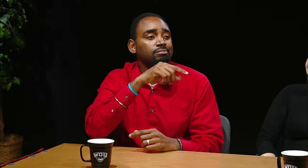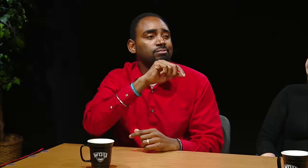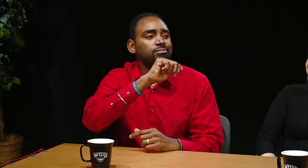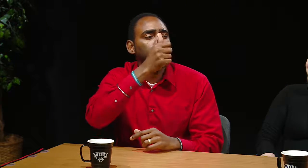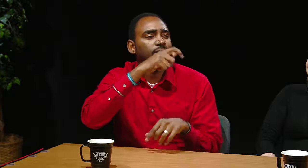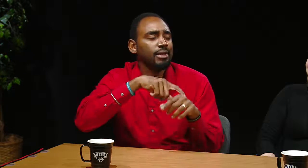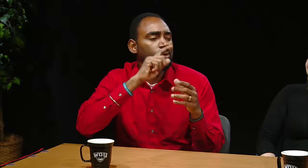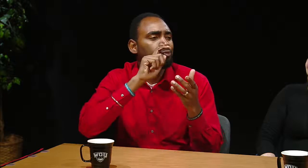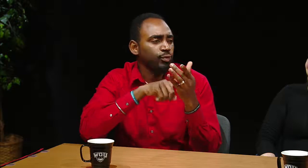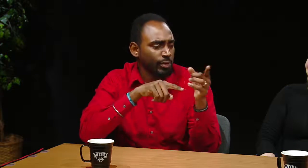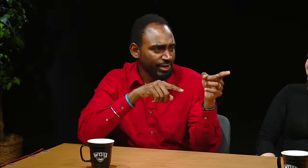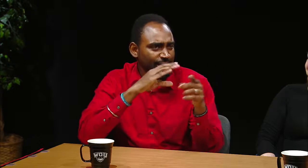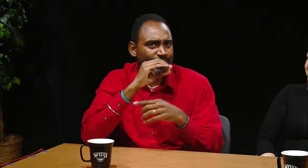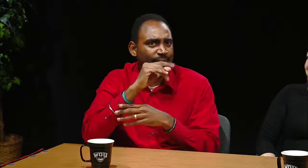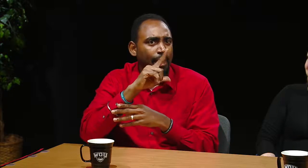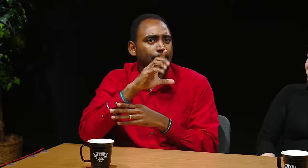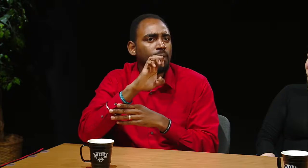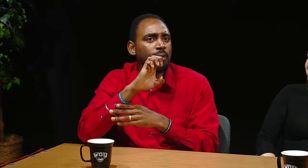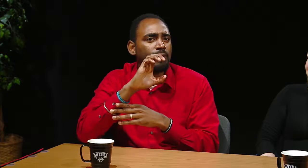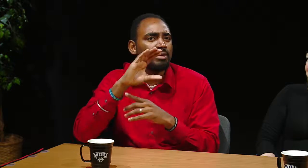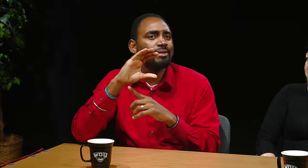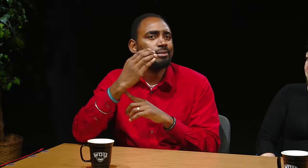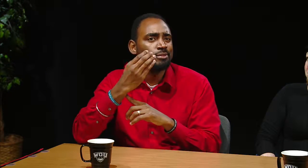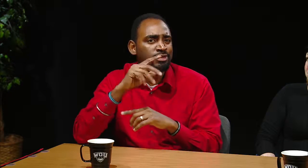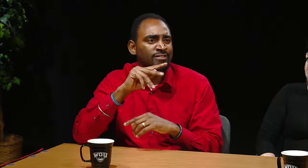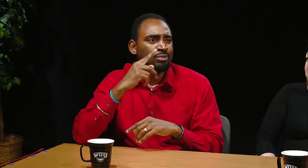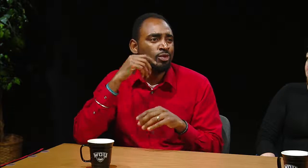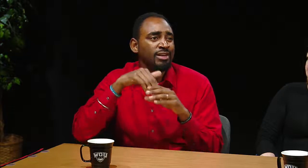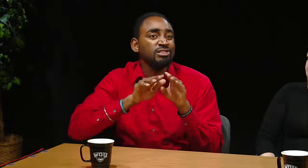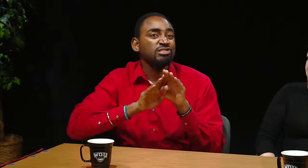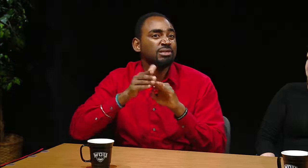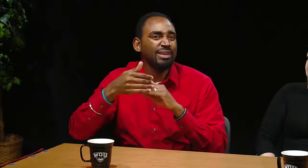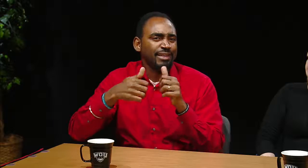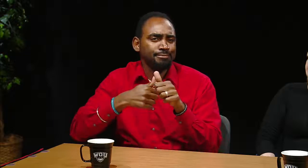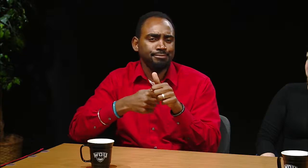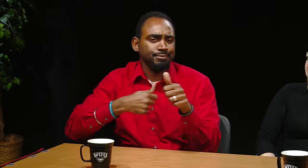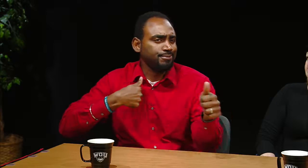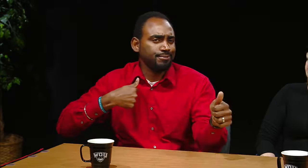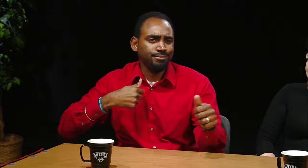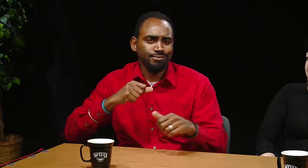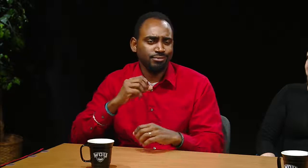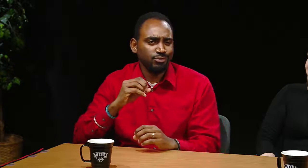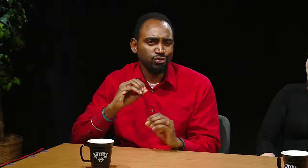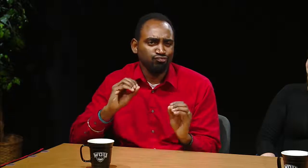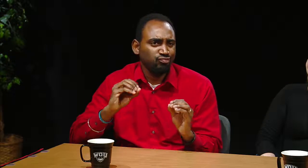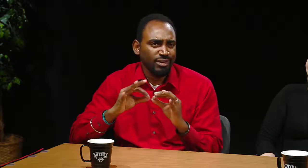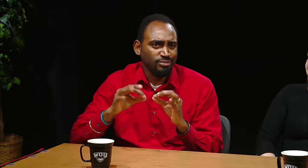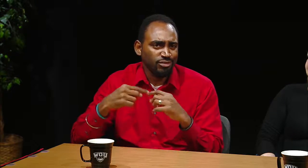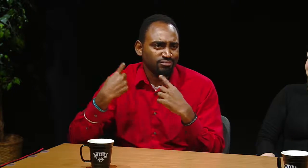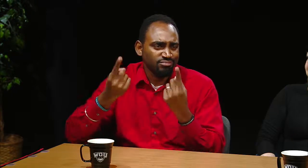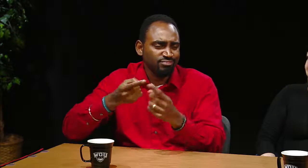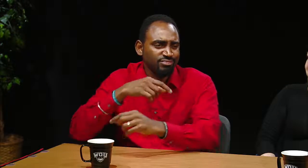because my Spanish was so poor. And then I thought, "I'll just watch it with captions," and then it became a way that I could access the content